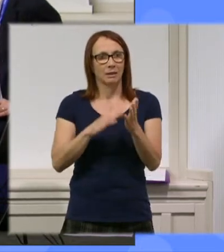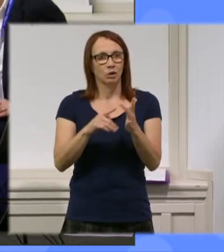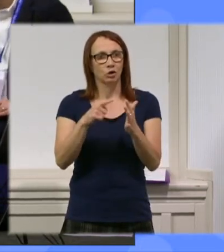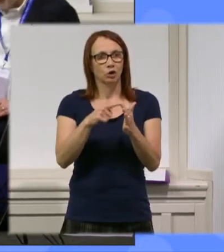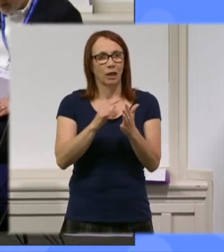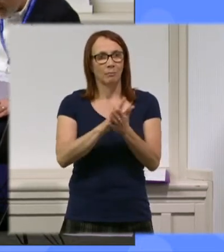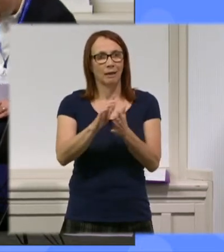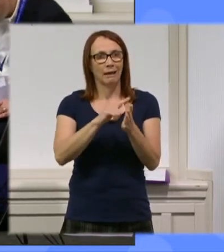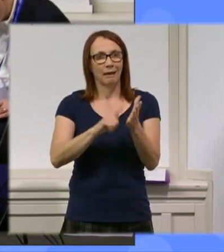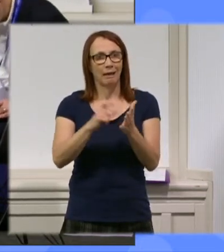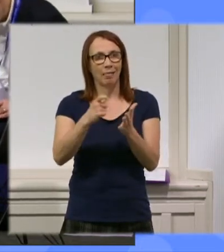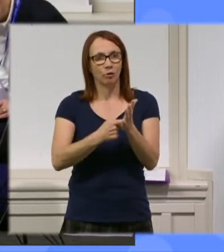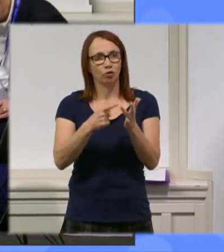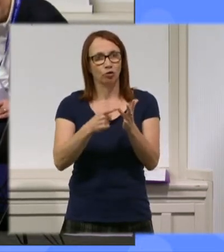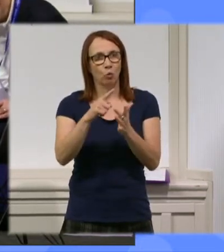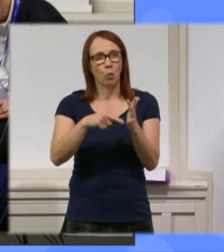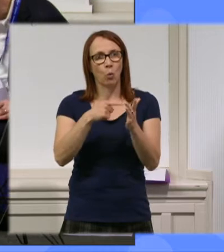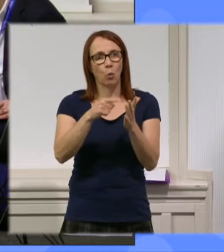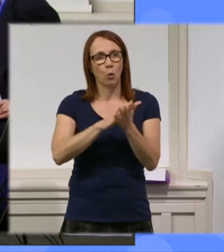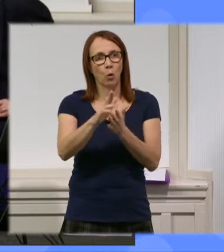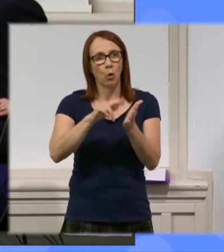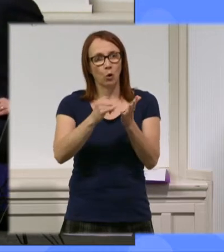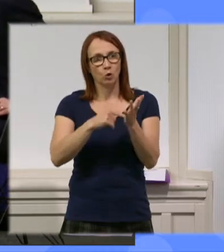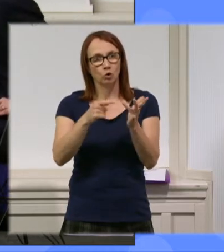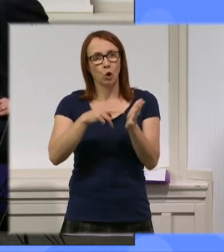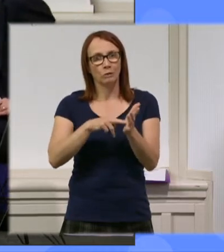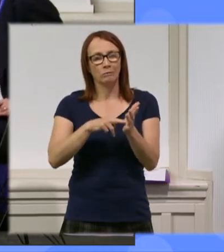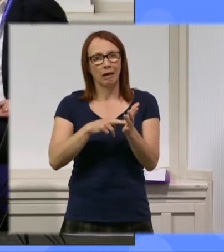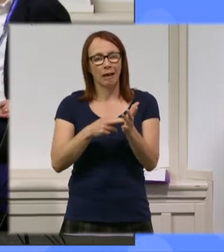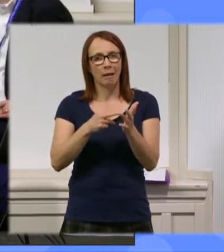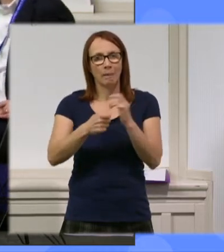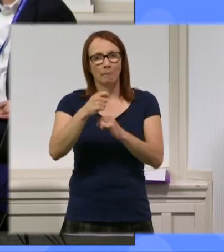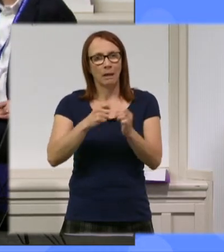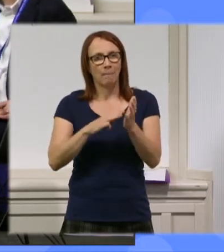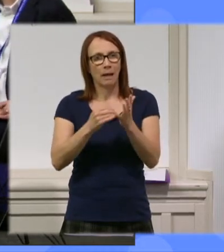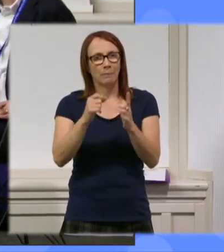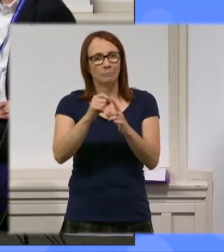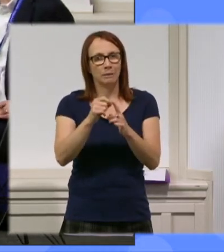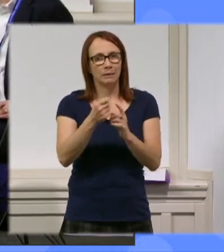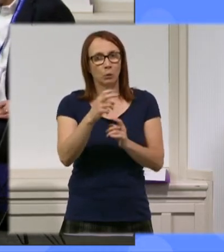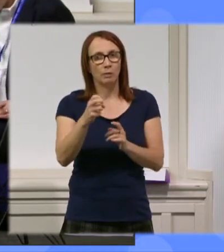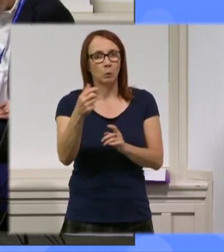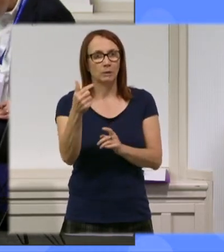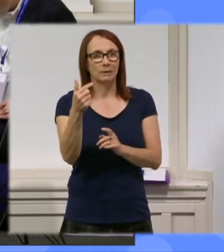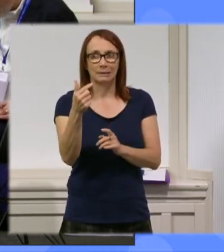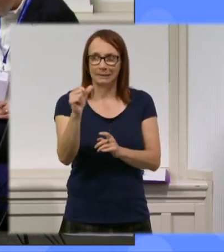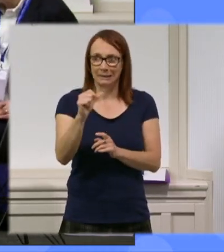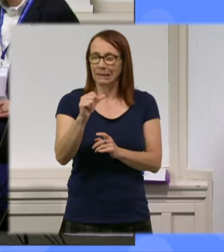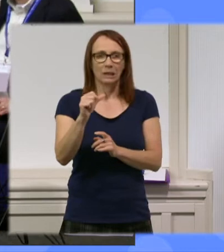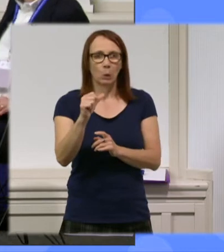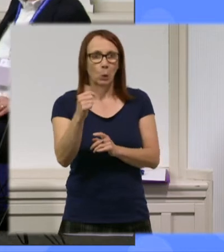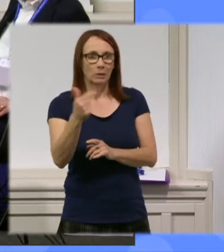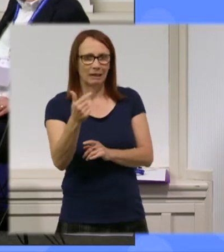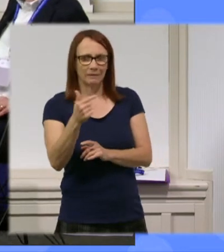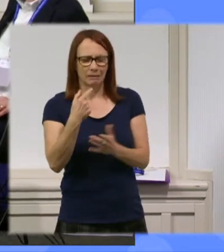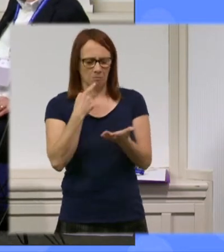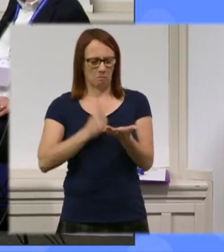there's been an MSP since 2016 all right 17 17 wikipedia says 2016